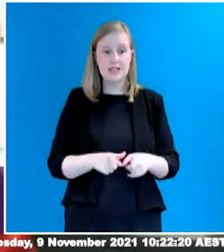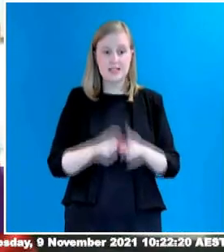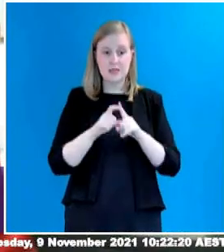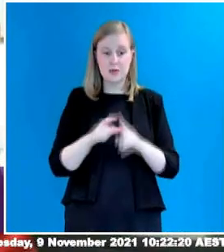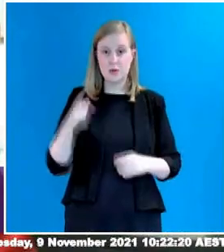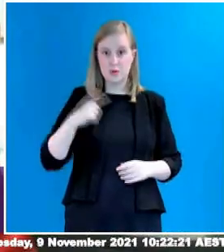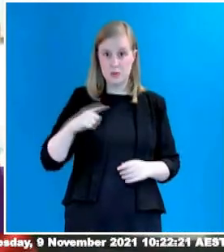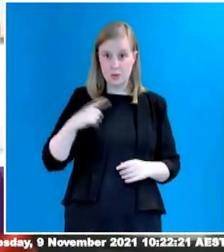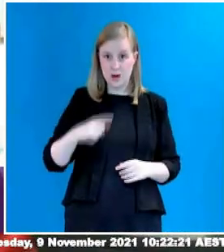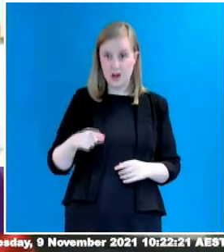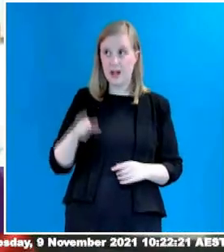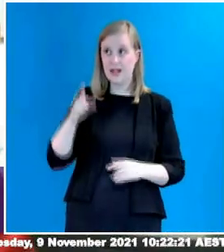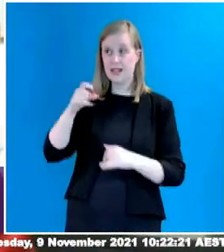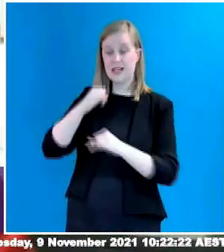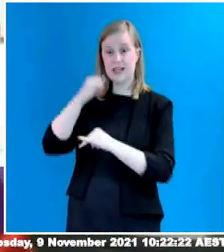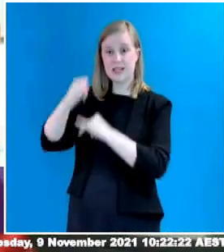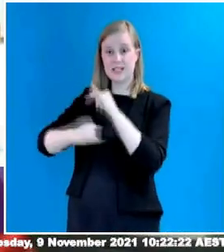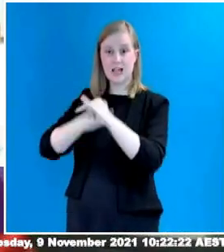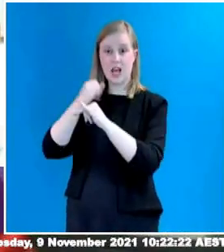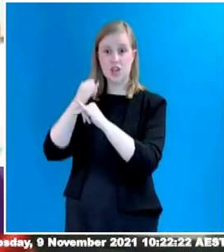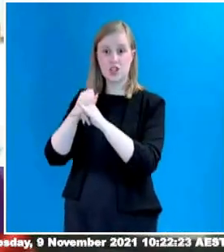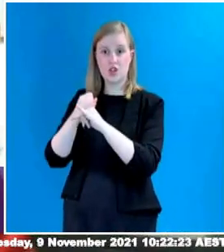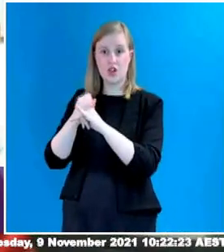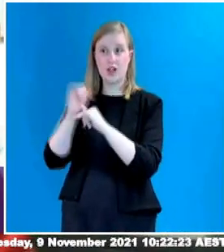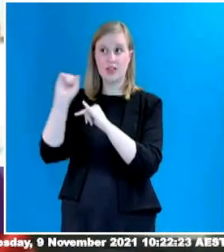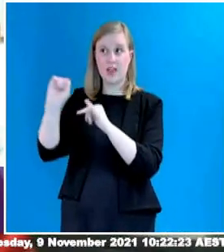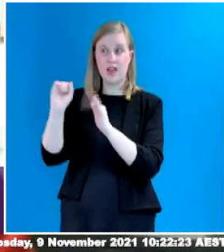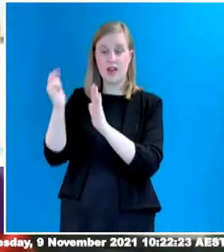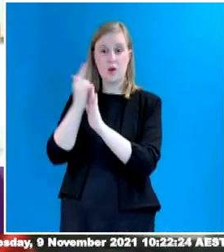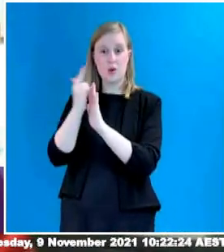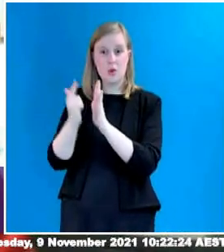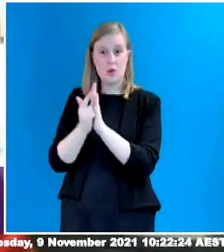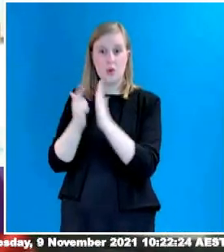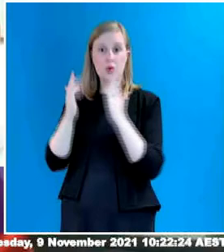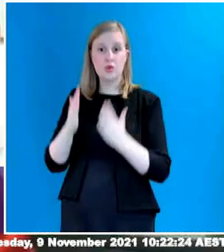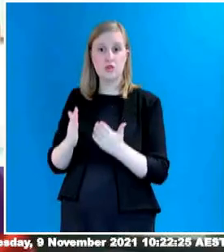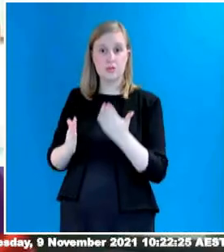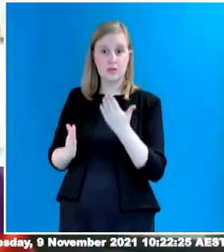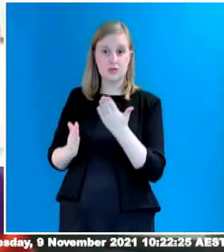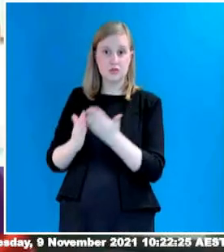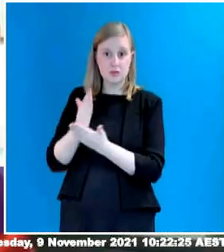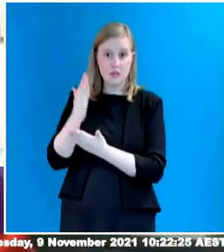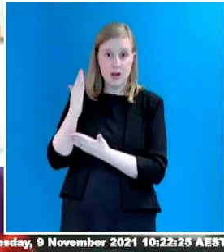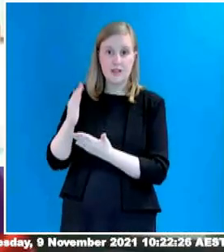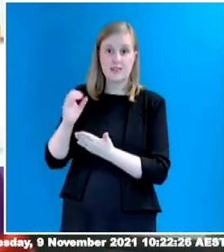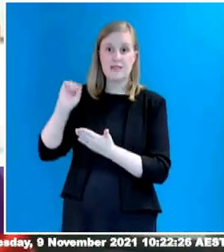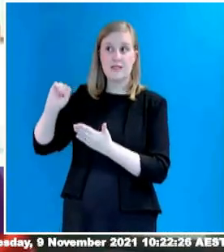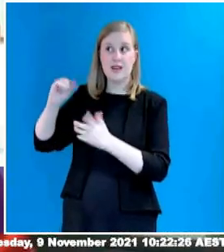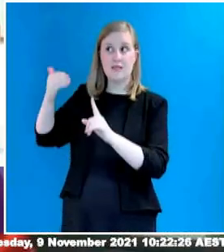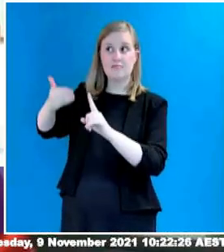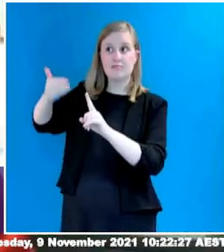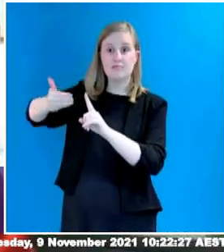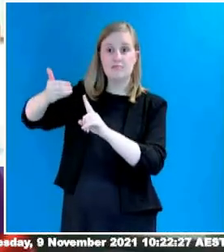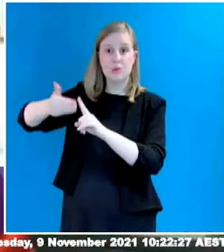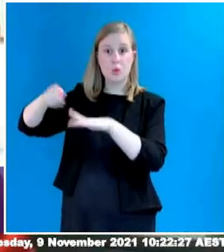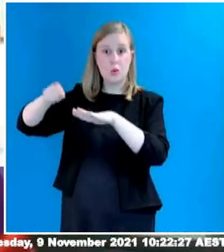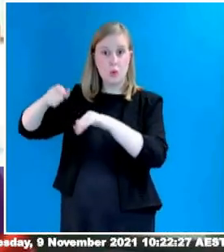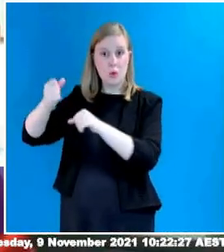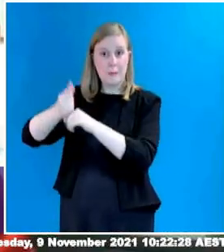jurisprudence on human rights which means we usually use interstate counsel to argue cases when we intervene.